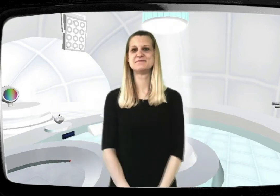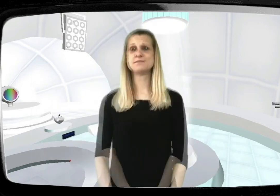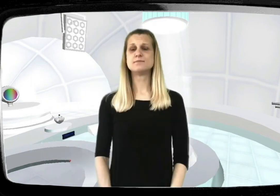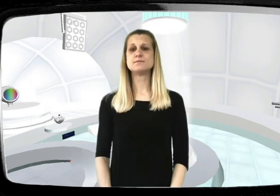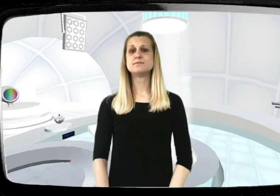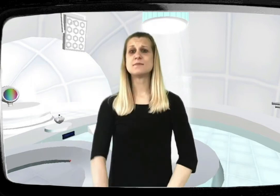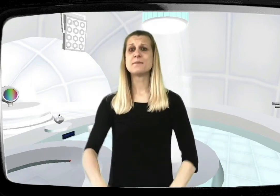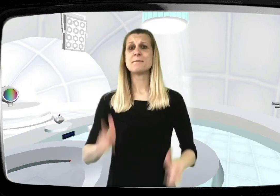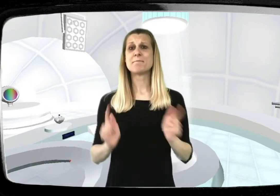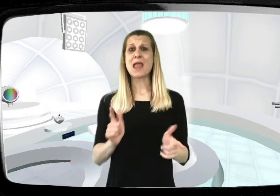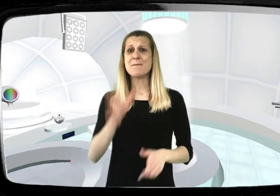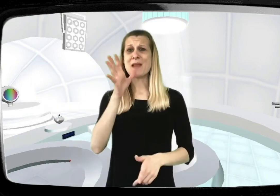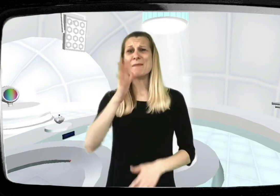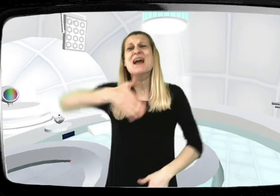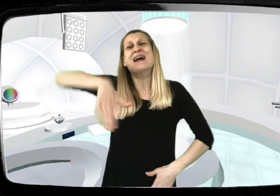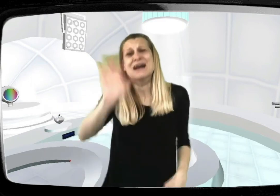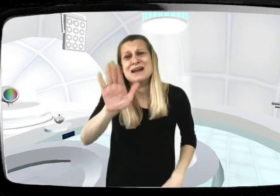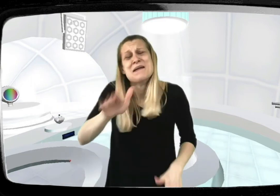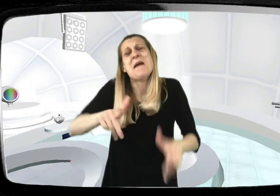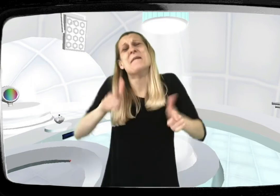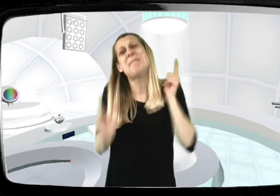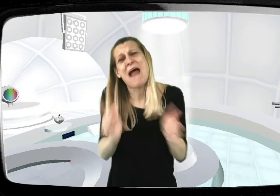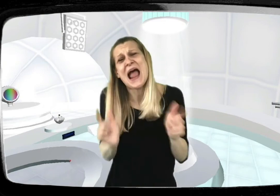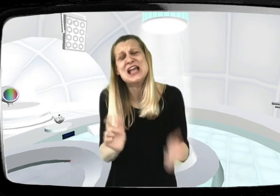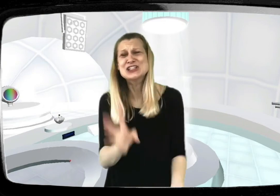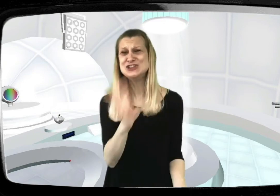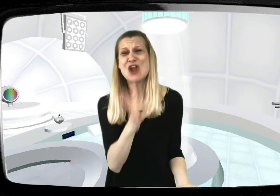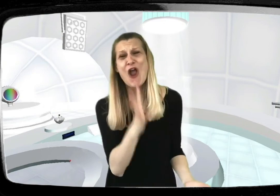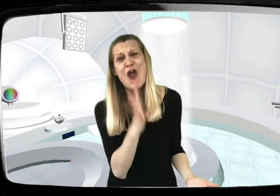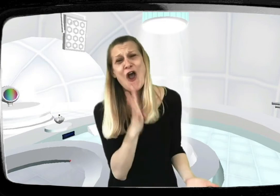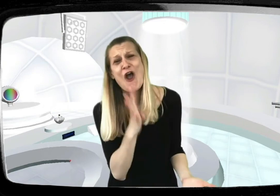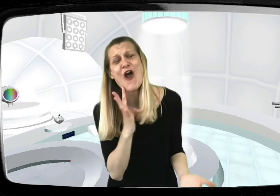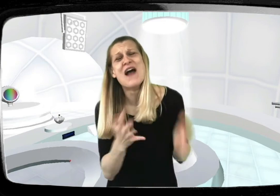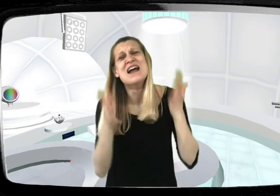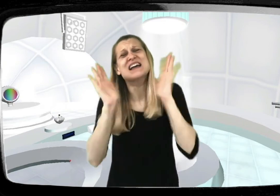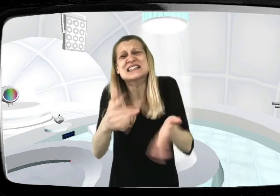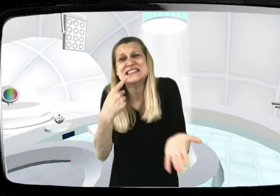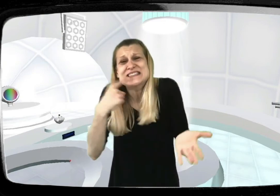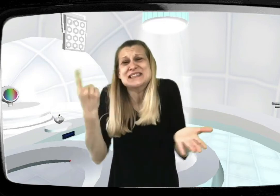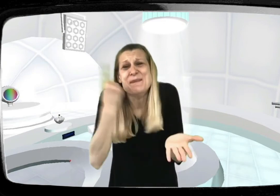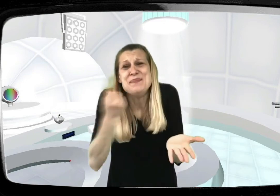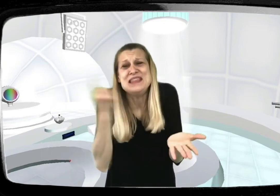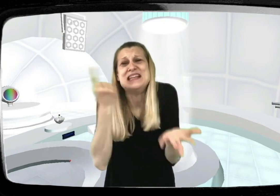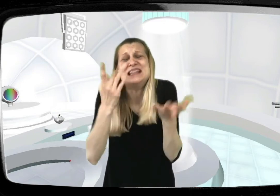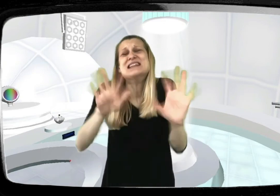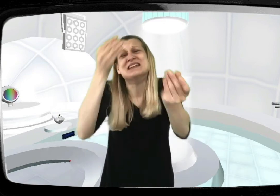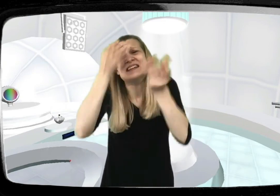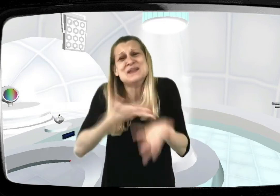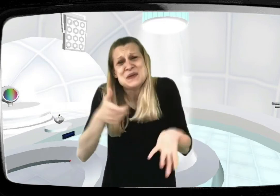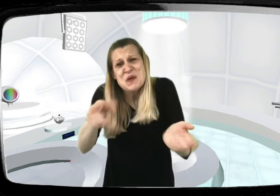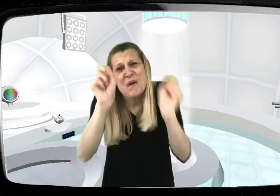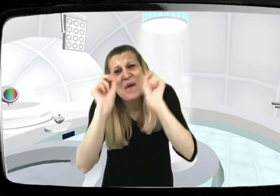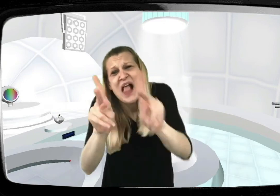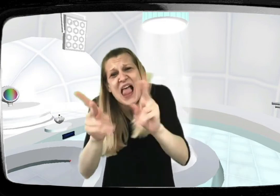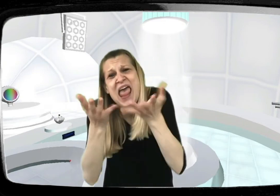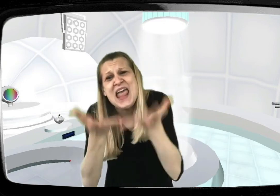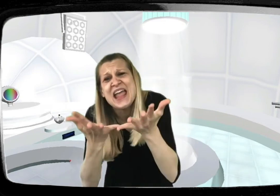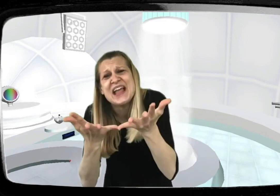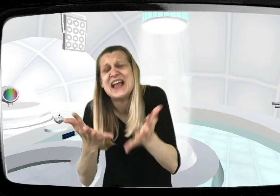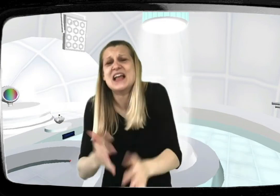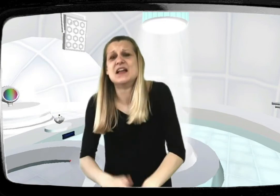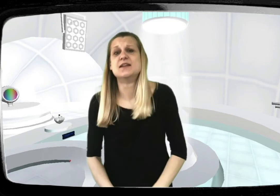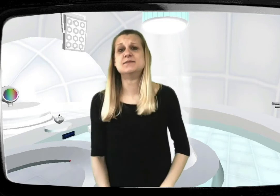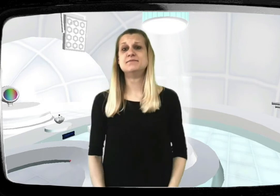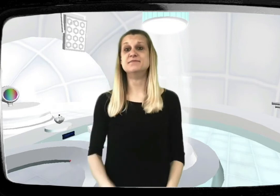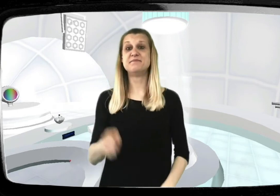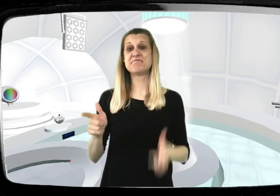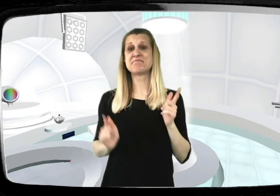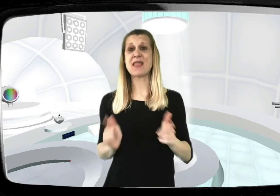"Talk to me, Mike!" cried Mrs. Teavee. "Say something! Tell me you’re all right!"